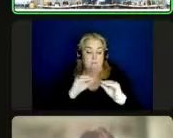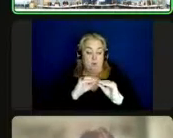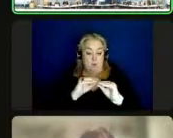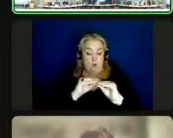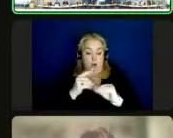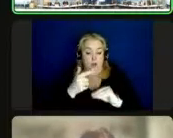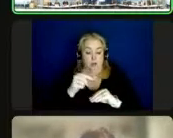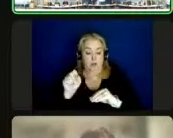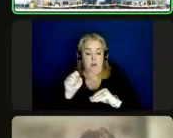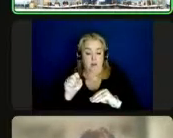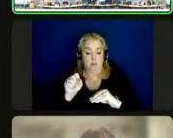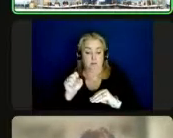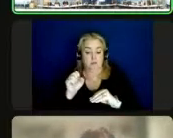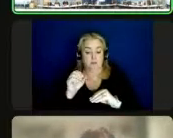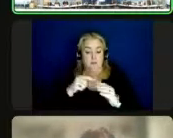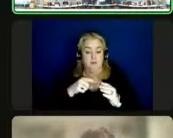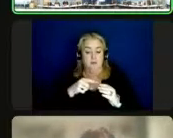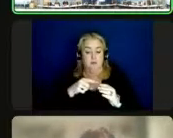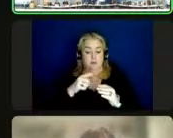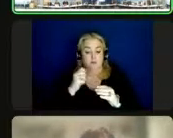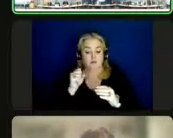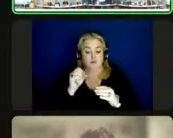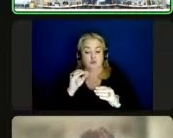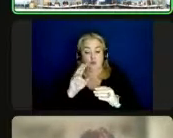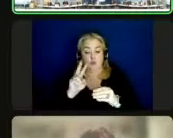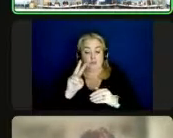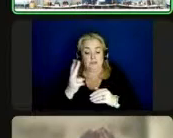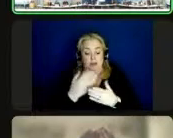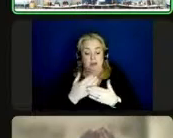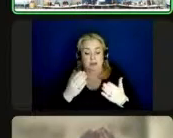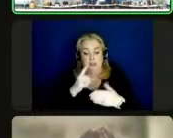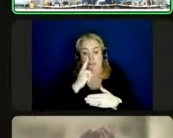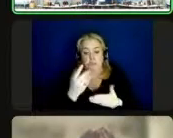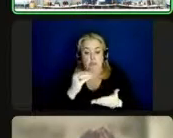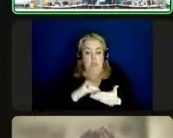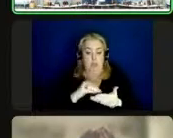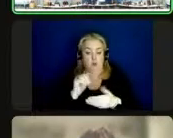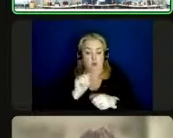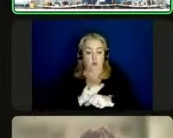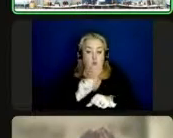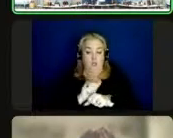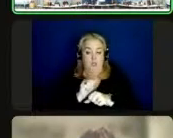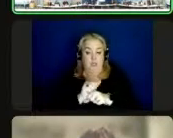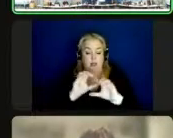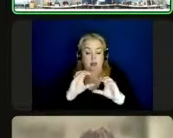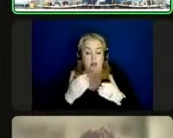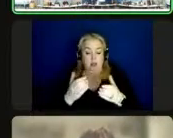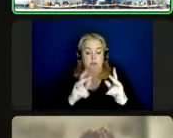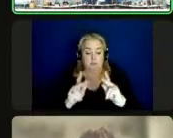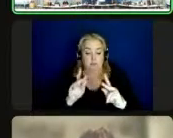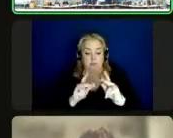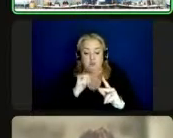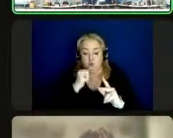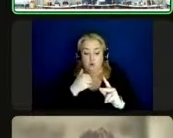THAT, YOU KNOW, WE ARE HAVING EQUITY GOALS AND WE'RE GOING TO BE BENEFITING FROM MORE GAS.